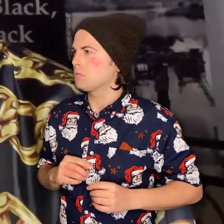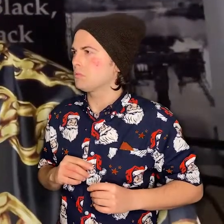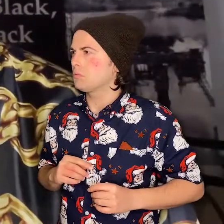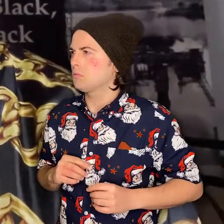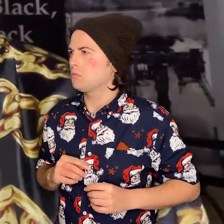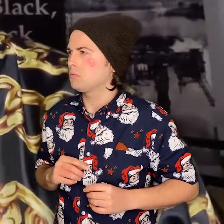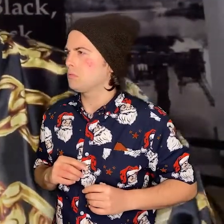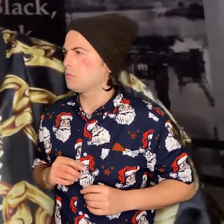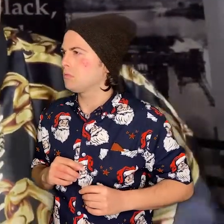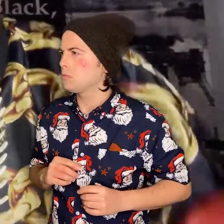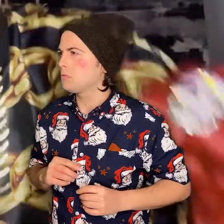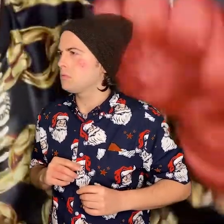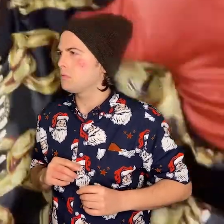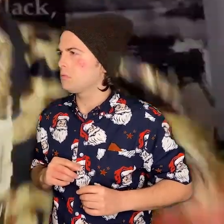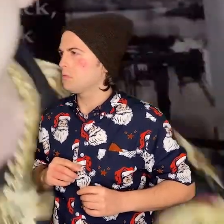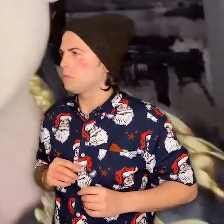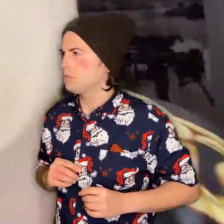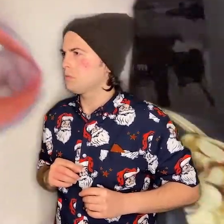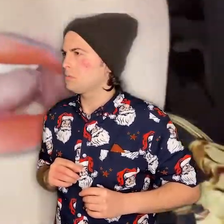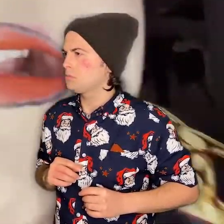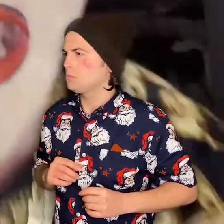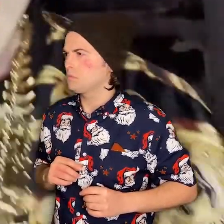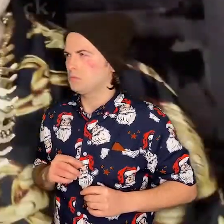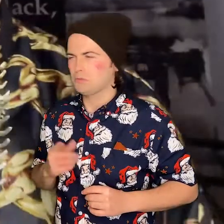back intae yer tellies so I can hear you.